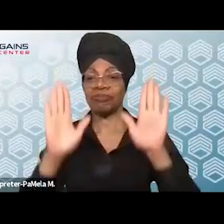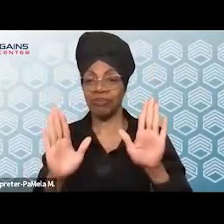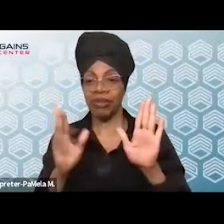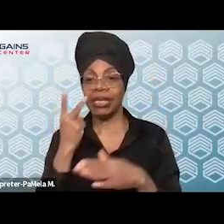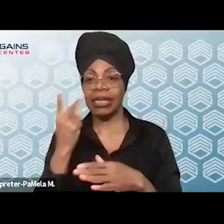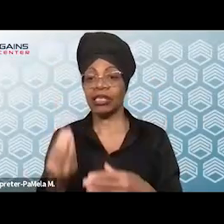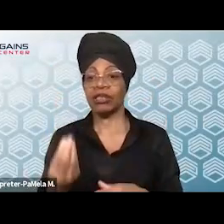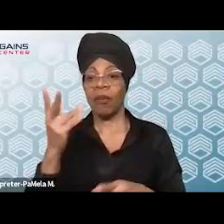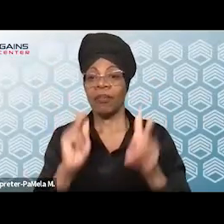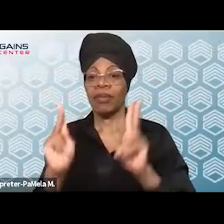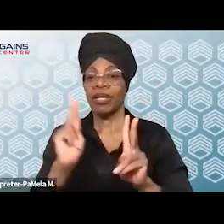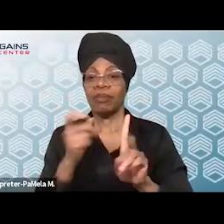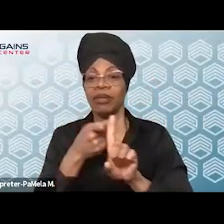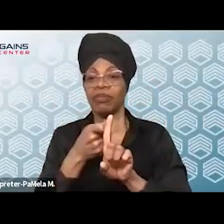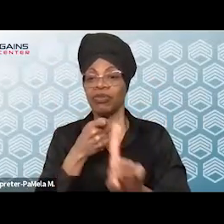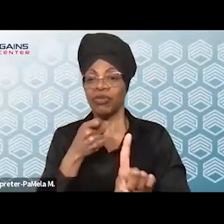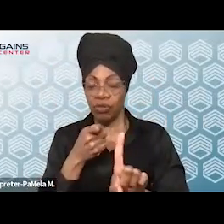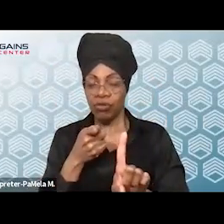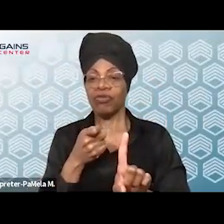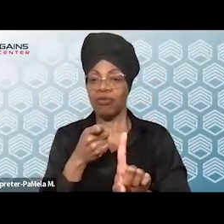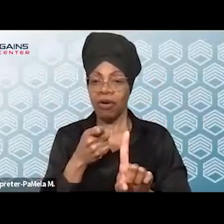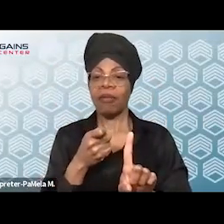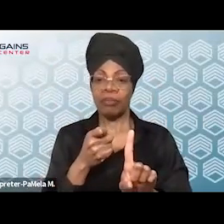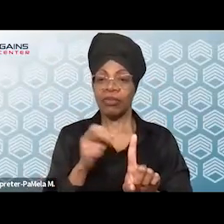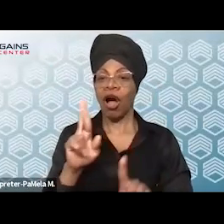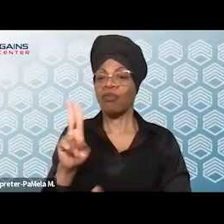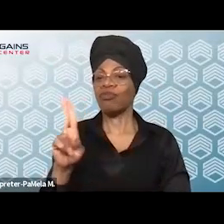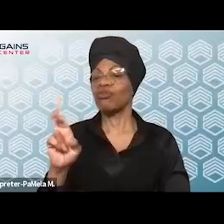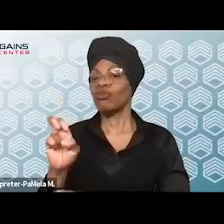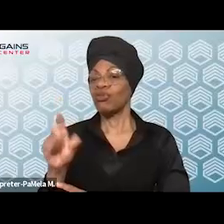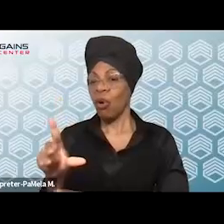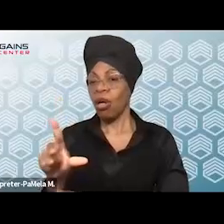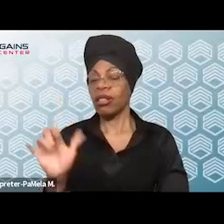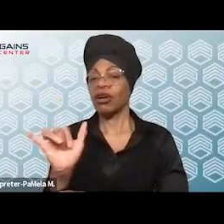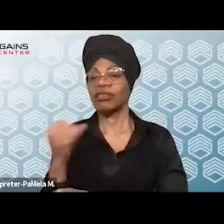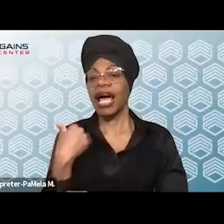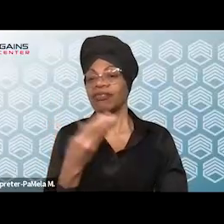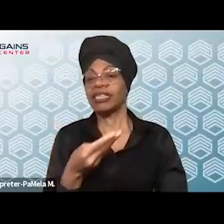so many folks joining from rural populations. And we do have several people also joining